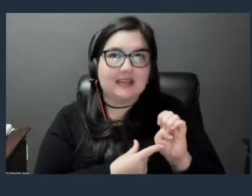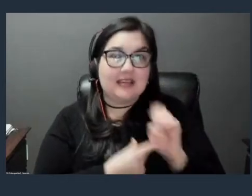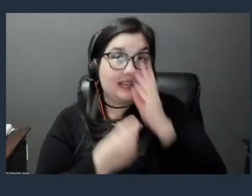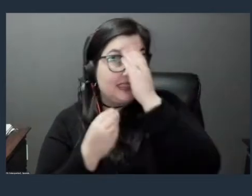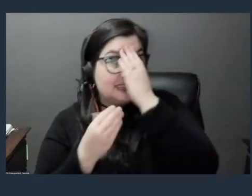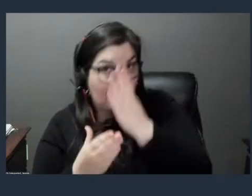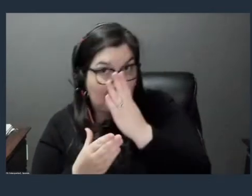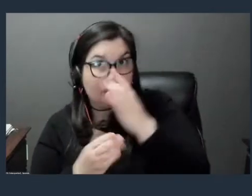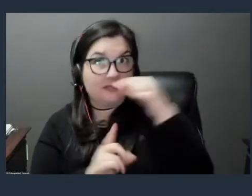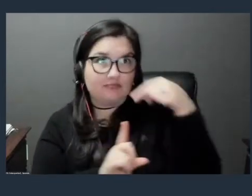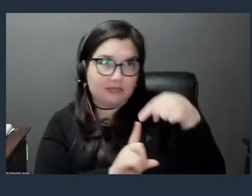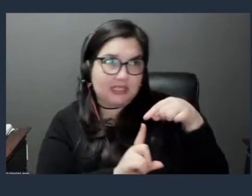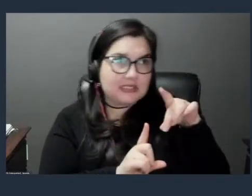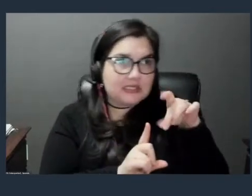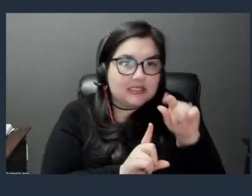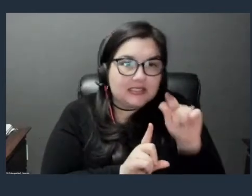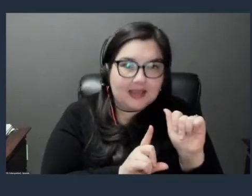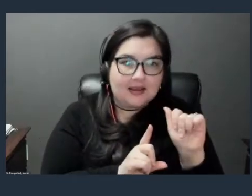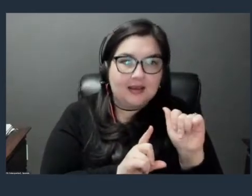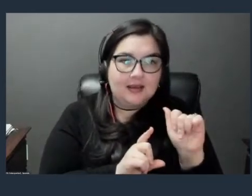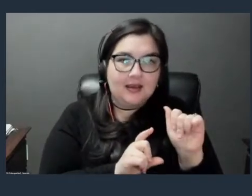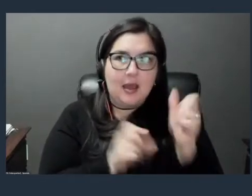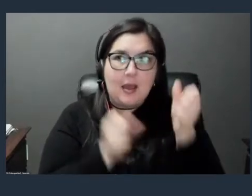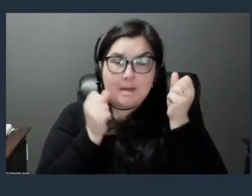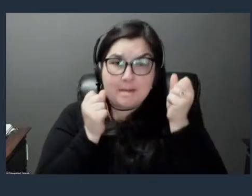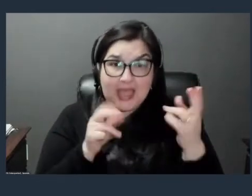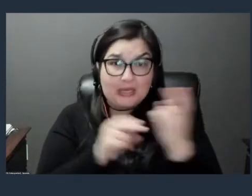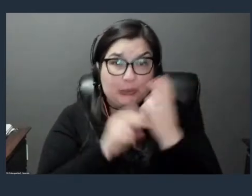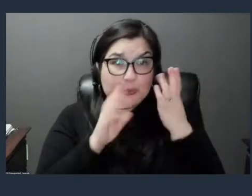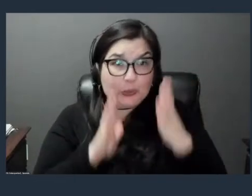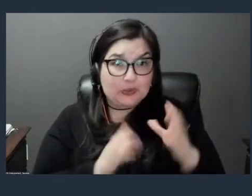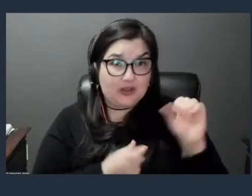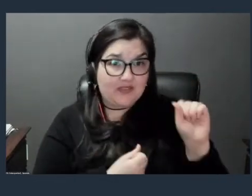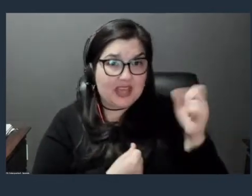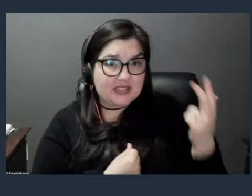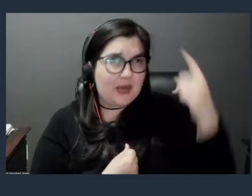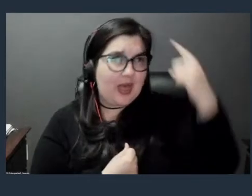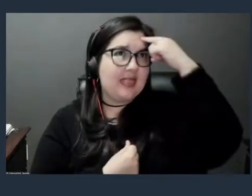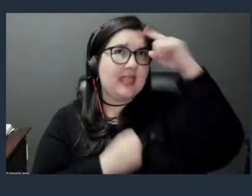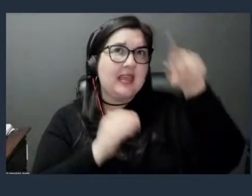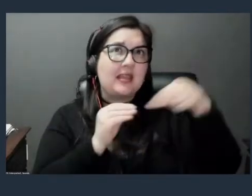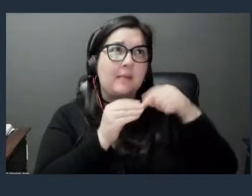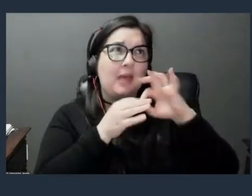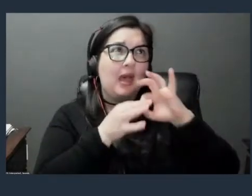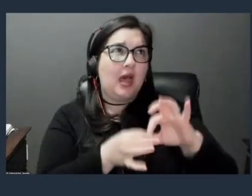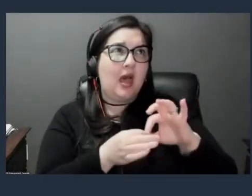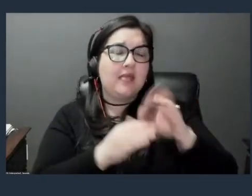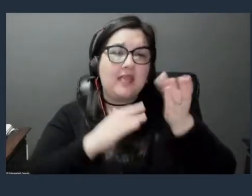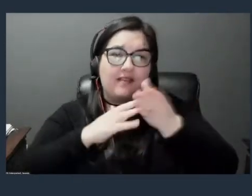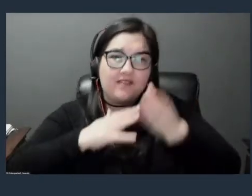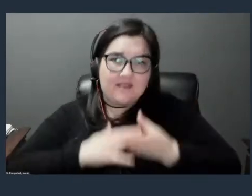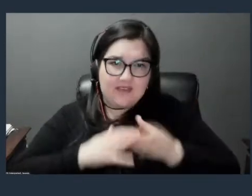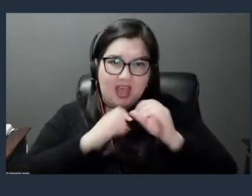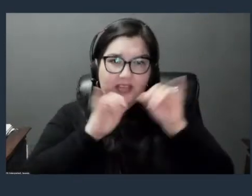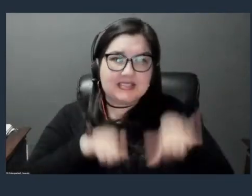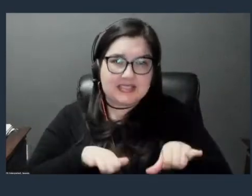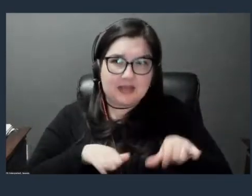many users of S3 think about it in terms of those file systems. Even if you know S3 is not a file system,